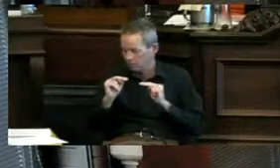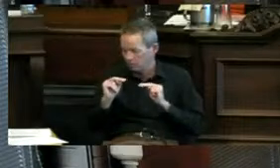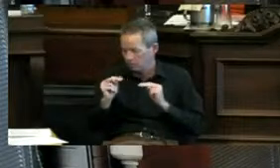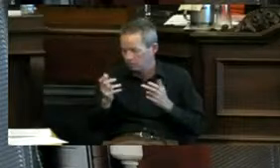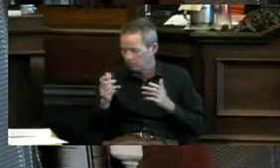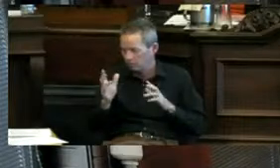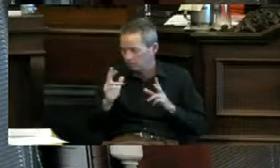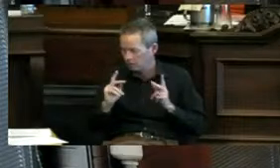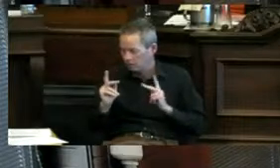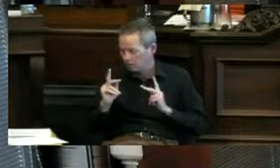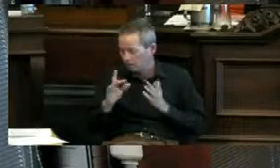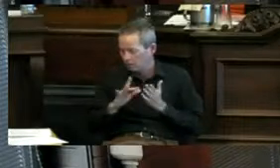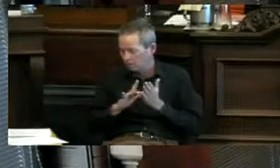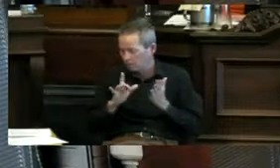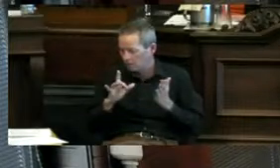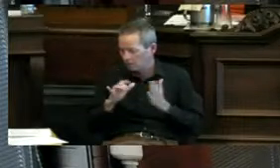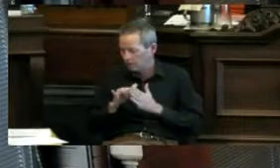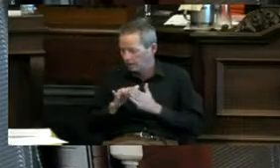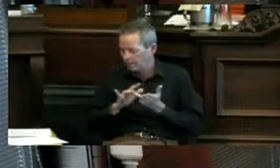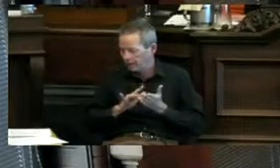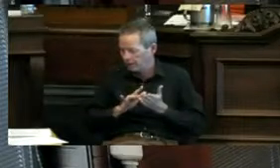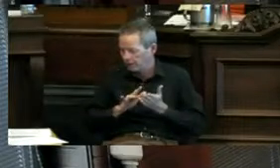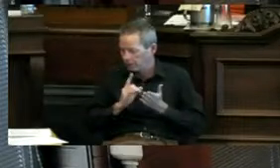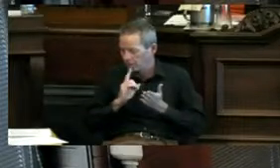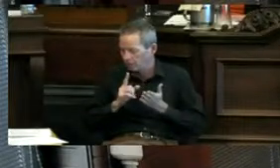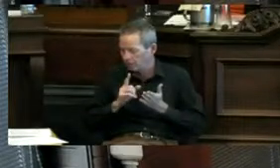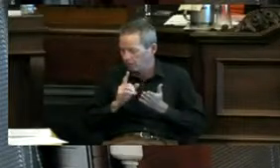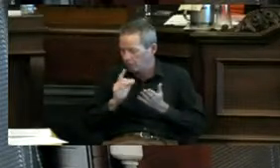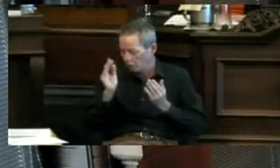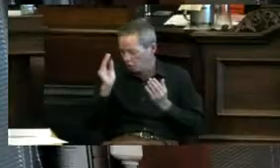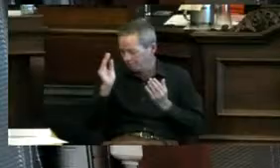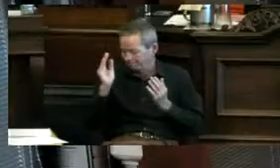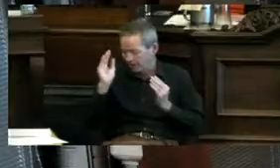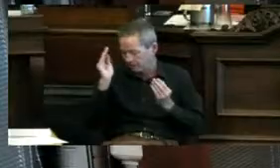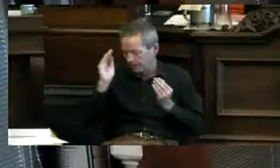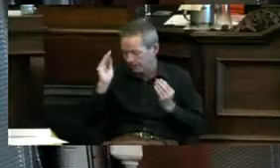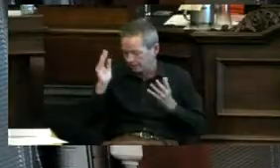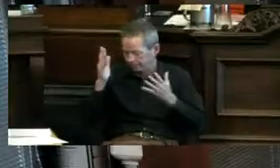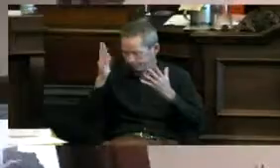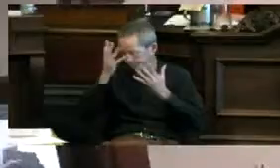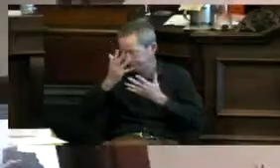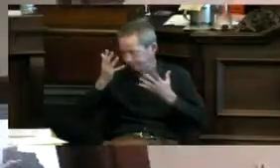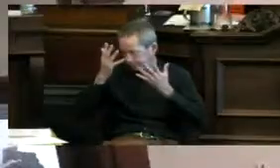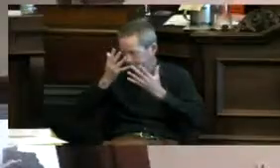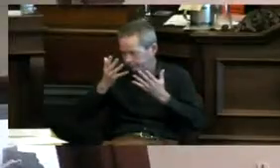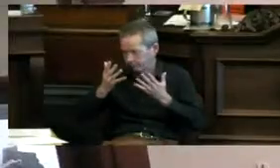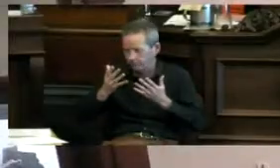Yeah, because I could understand the notion that, you know, we don't want folks taking